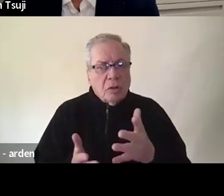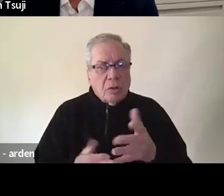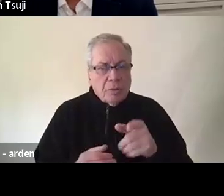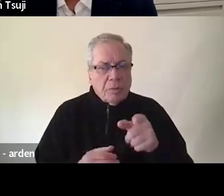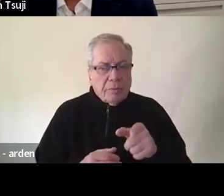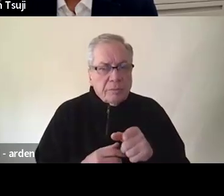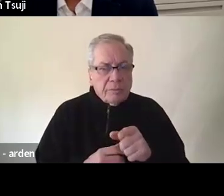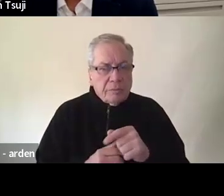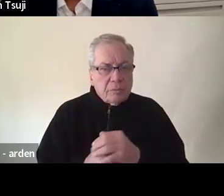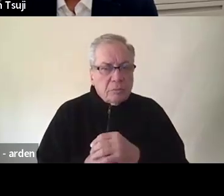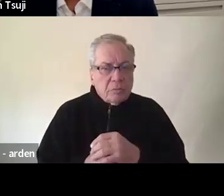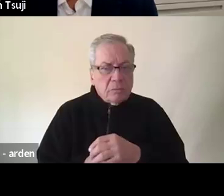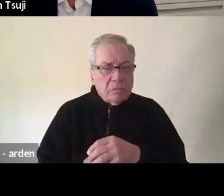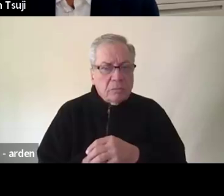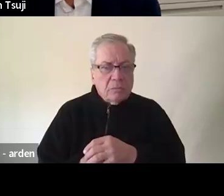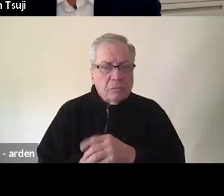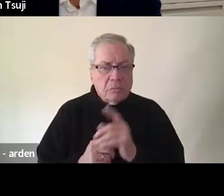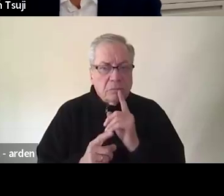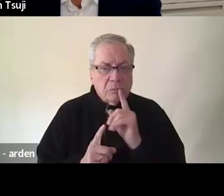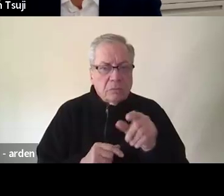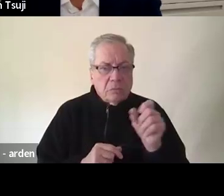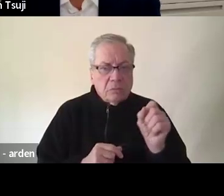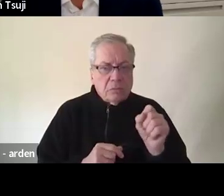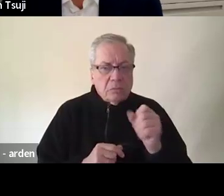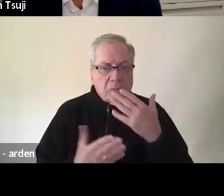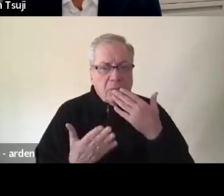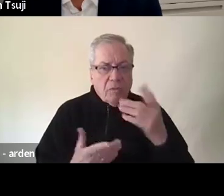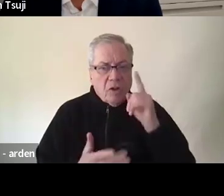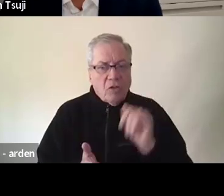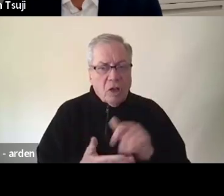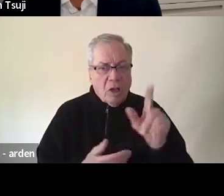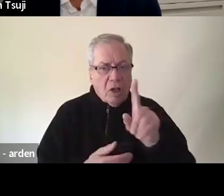Thank you so much for that question.